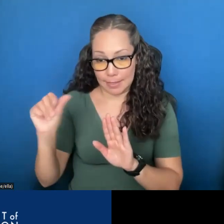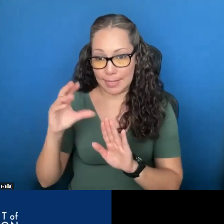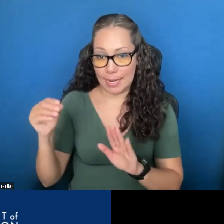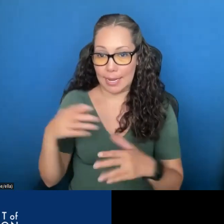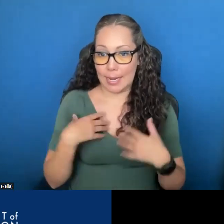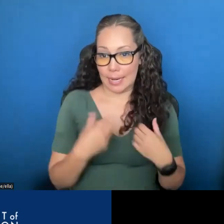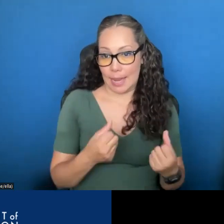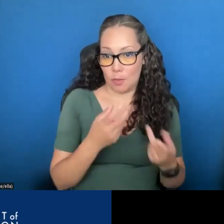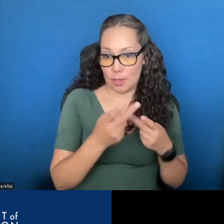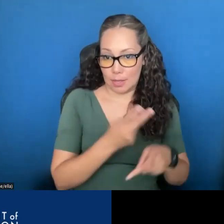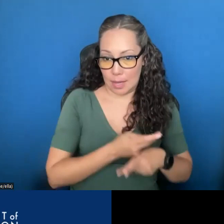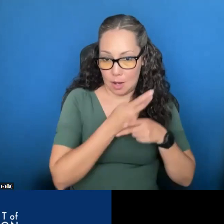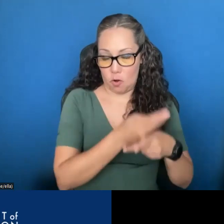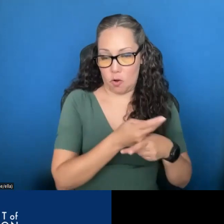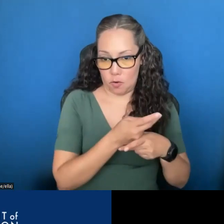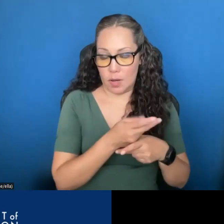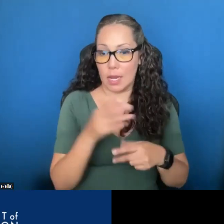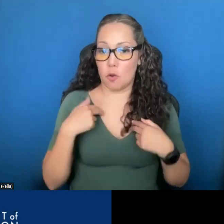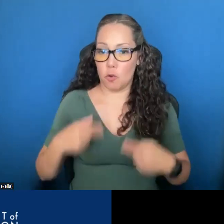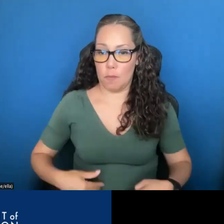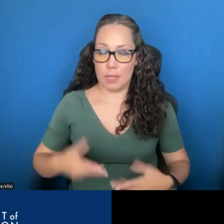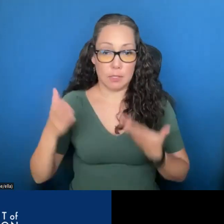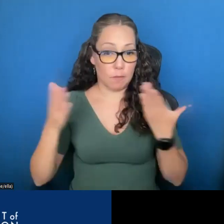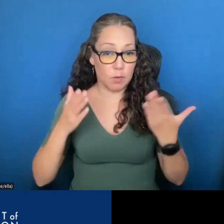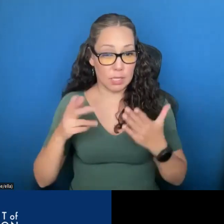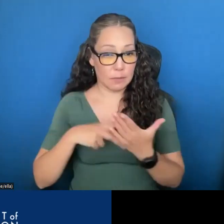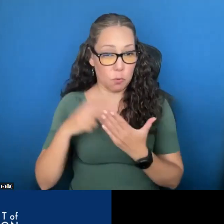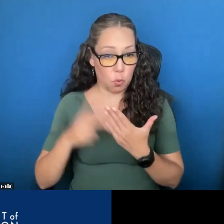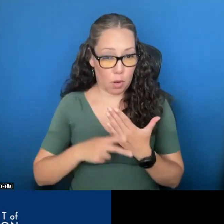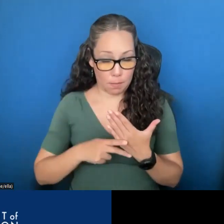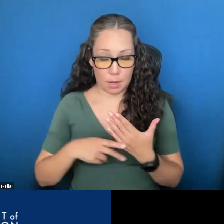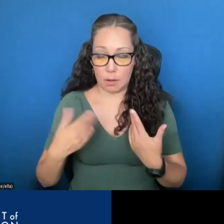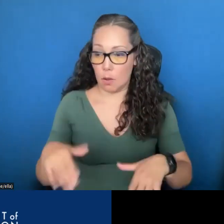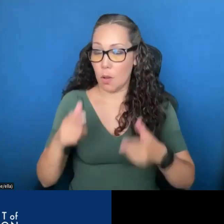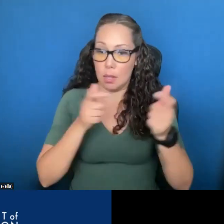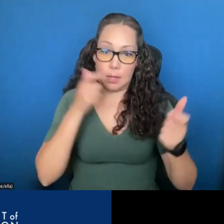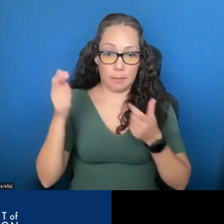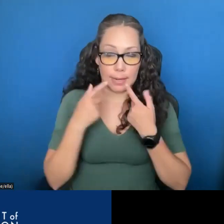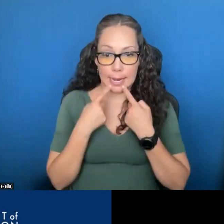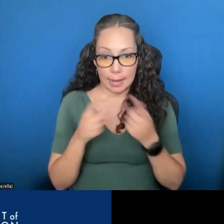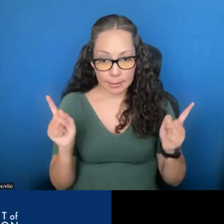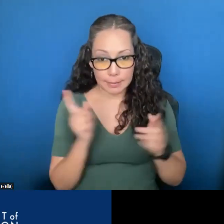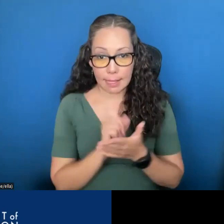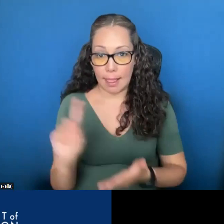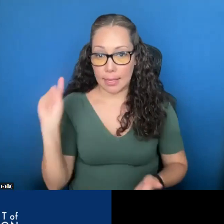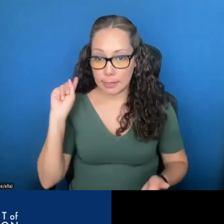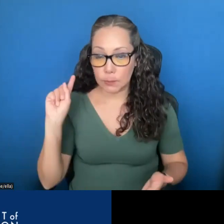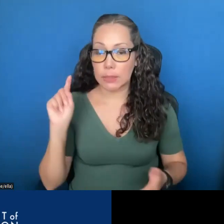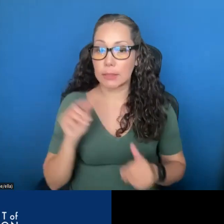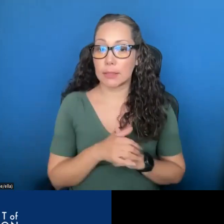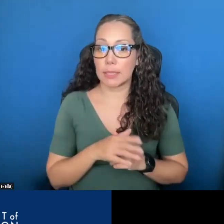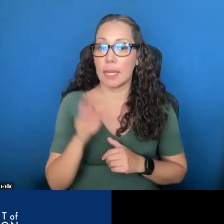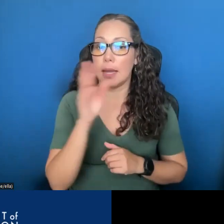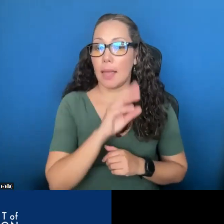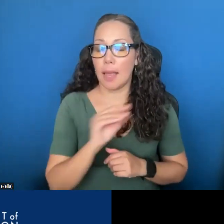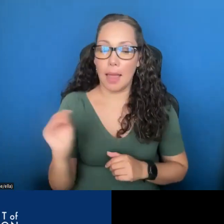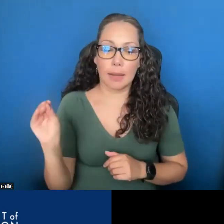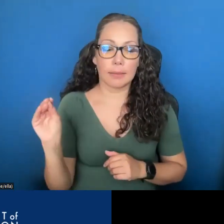Human Services programs um so uh there was a big announcement last week um um and uh this notice